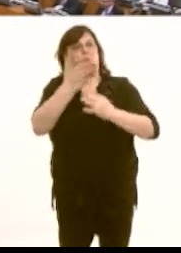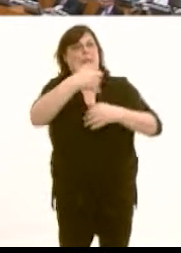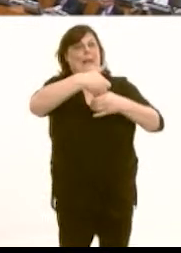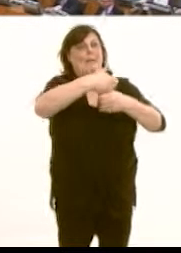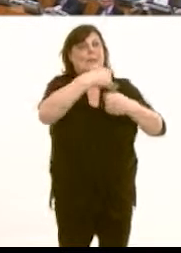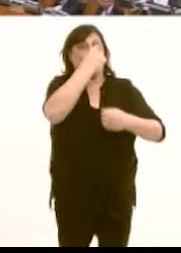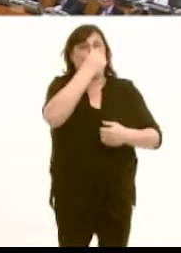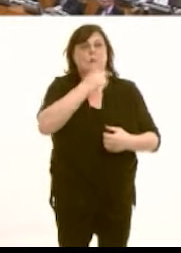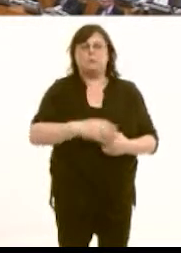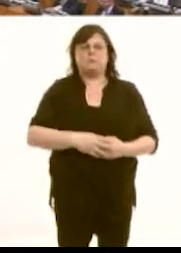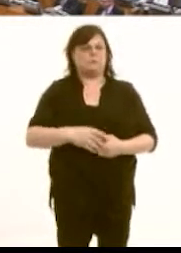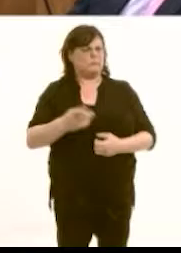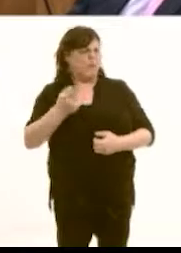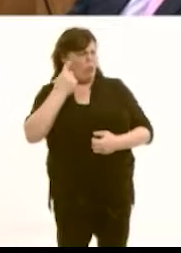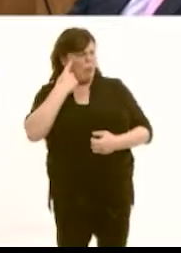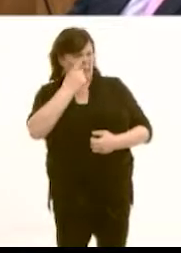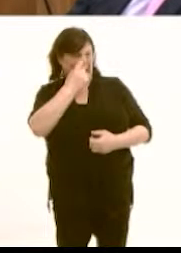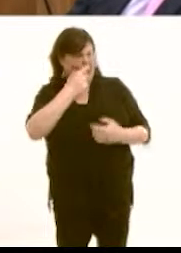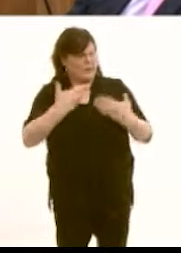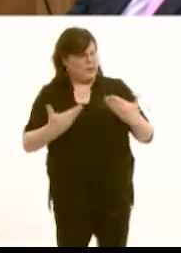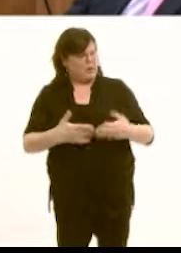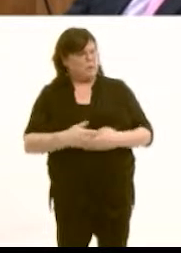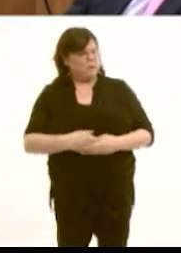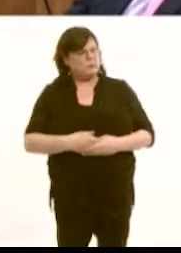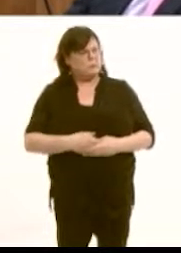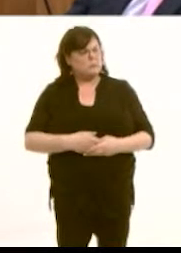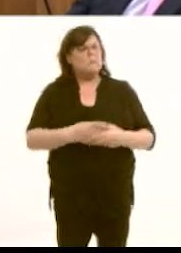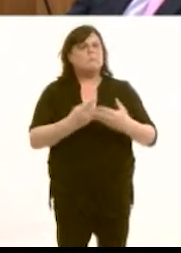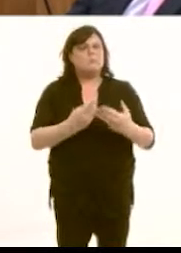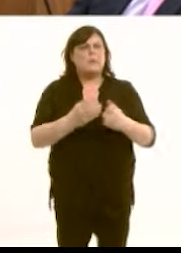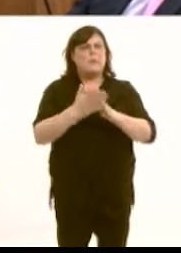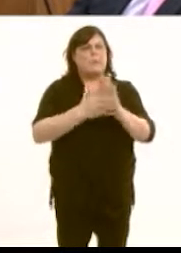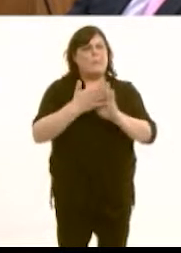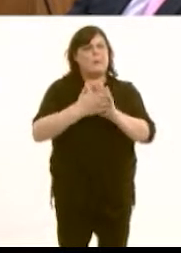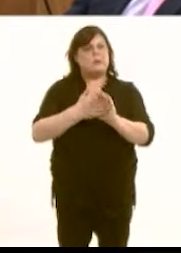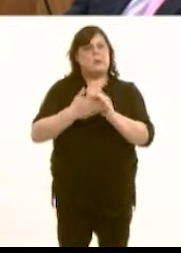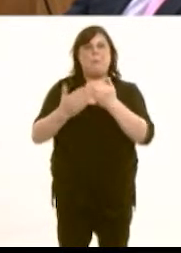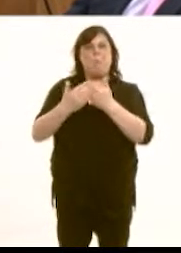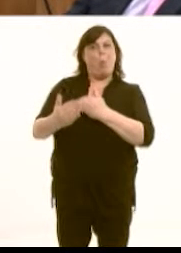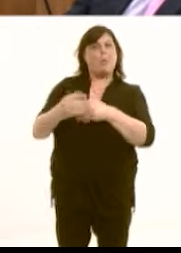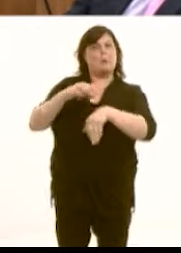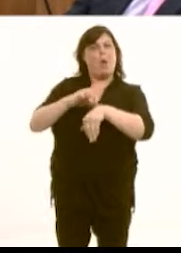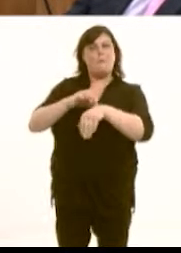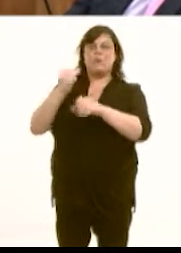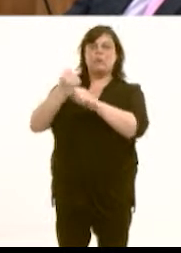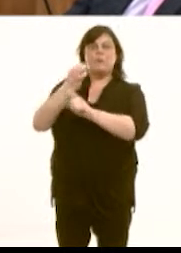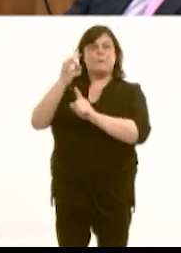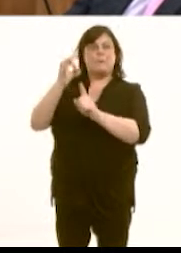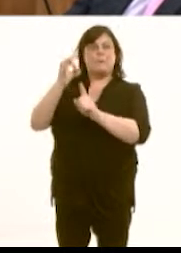alreadyóagain, releasing time for GPs to deal with more serious issues.